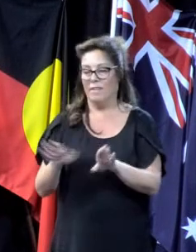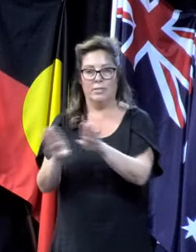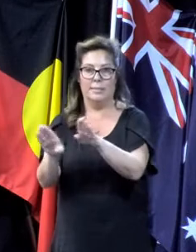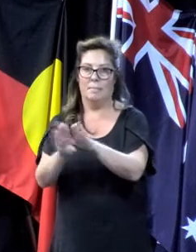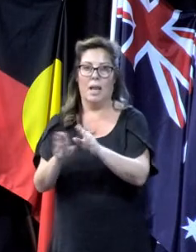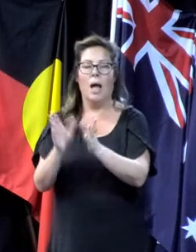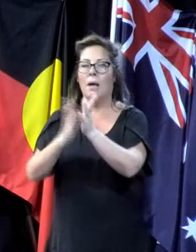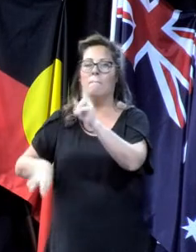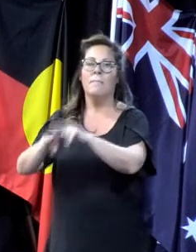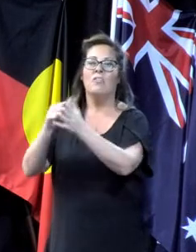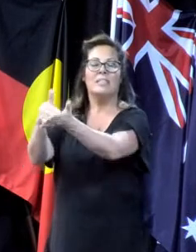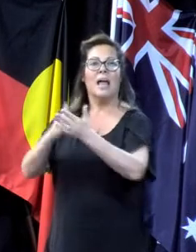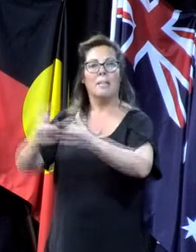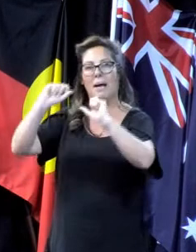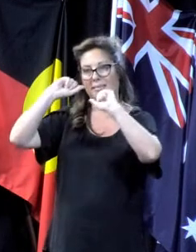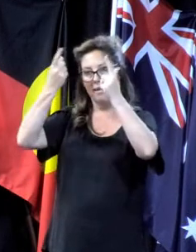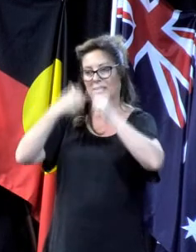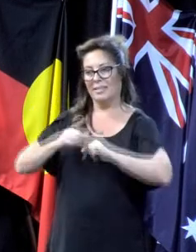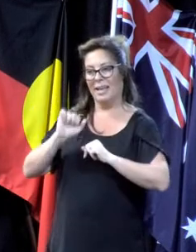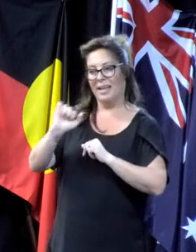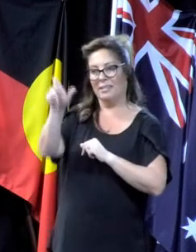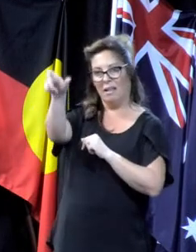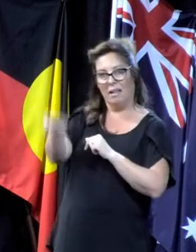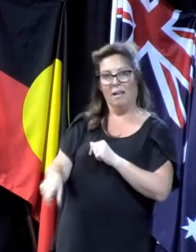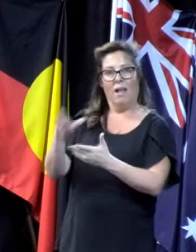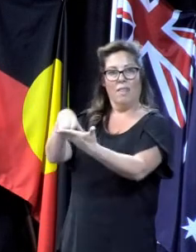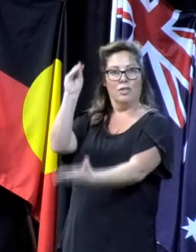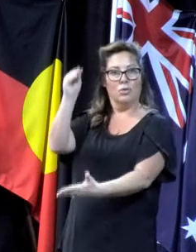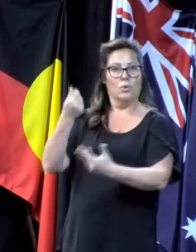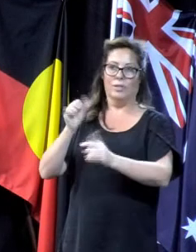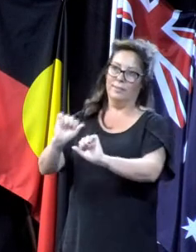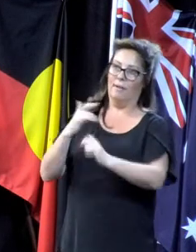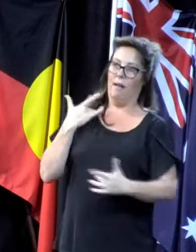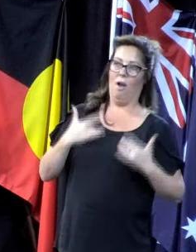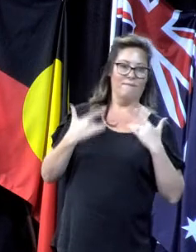into aspects of the... the student that we can’t see.